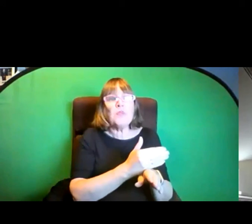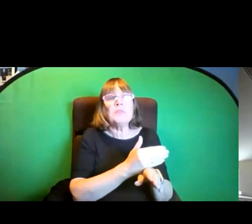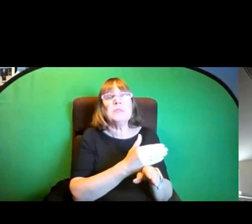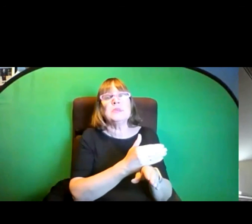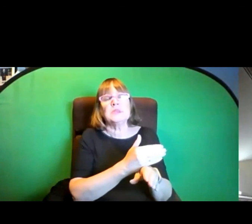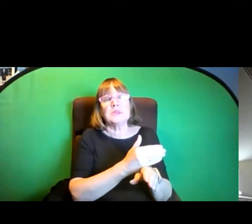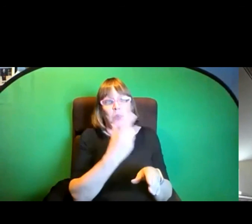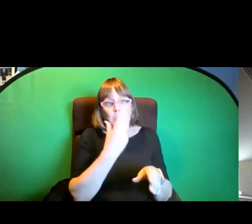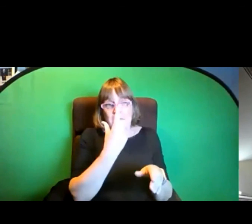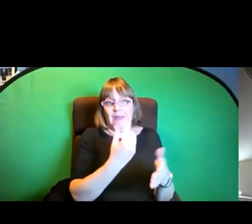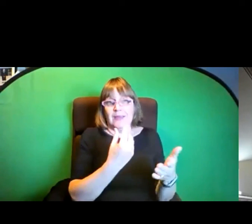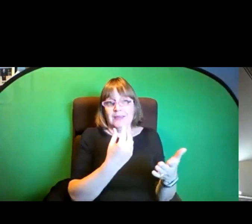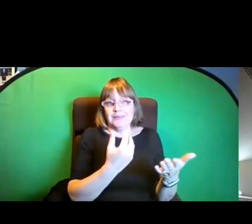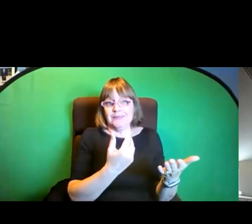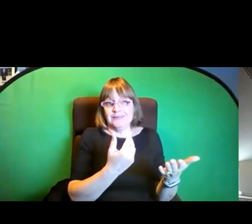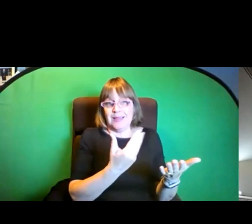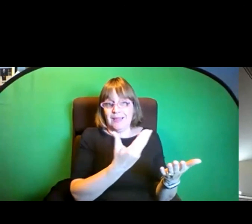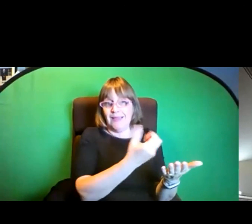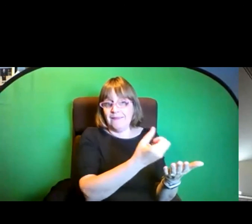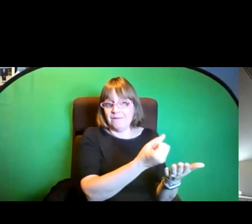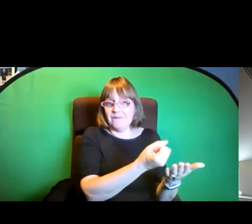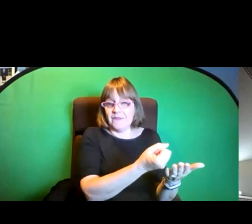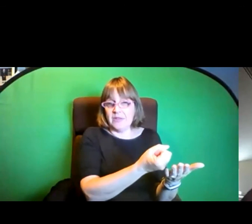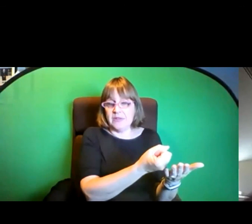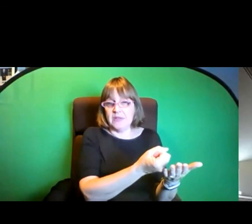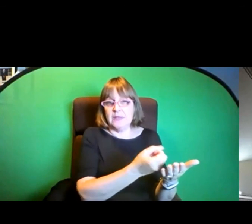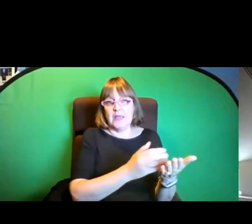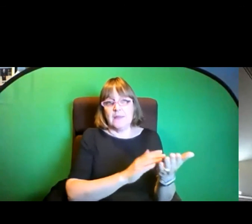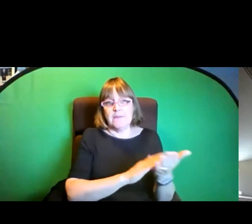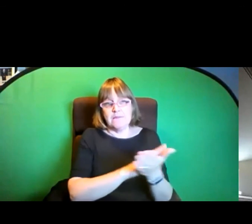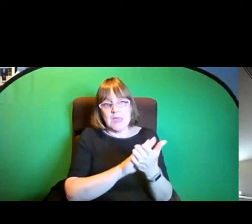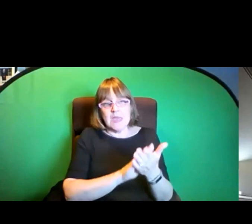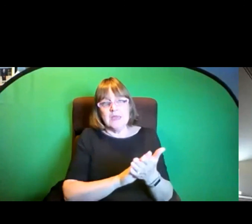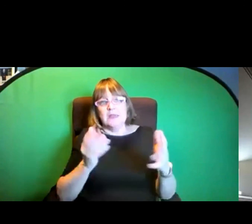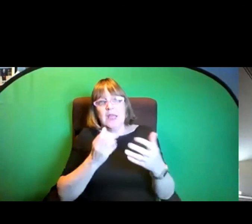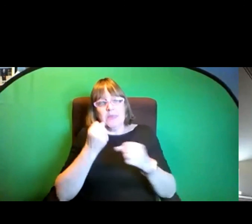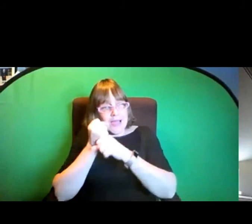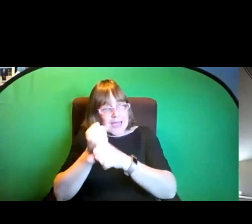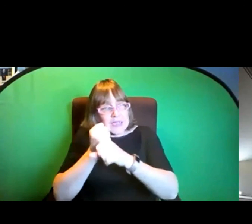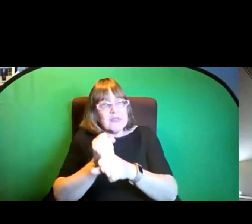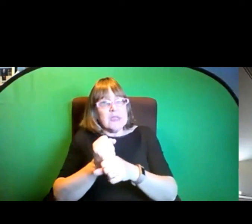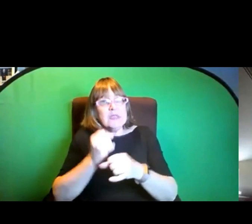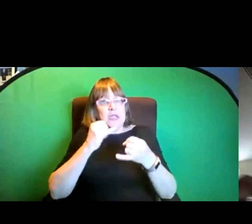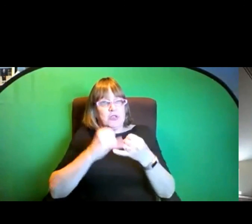and that's why as climate activists and social justice activists it's absolutely essential to go